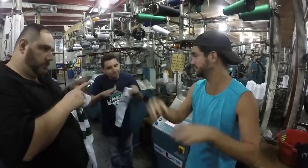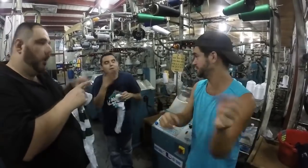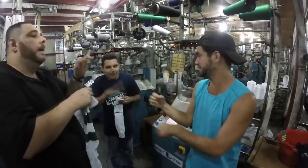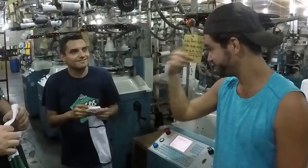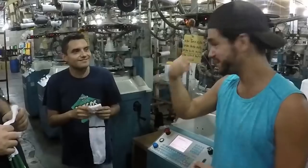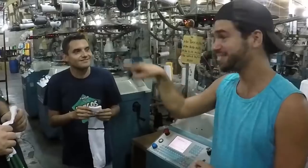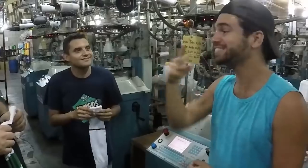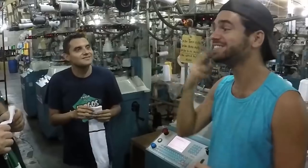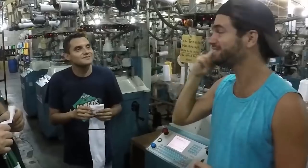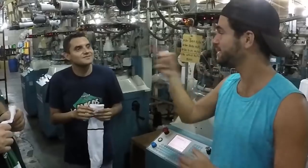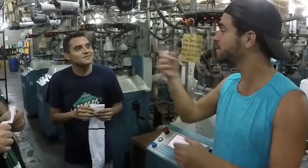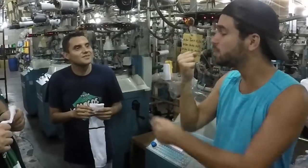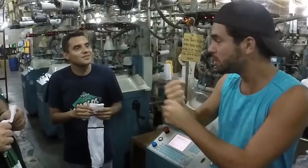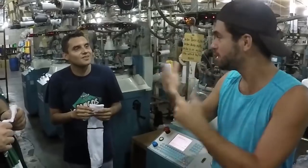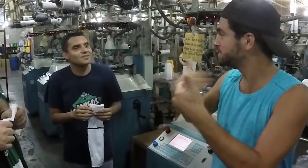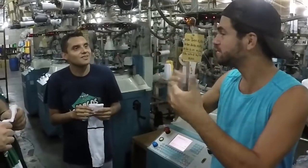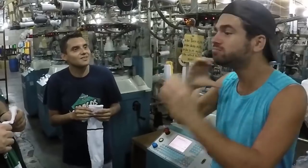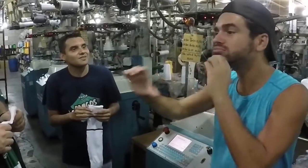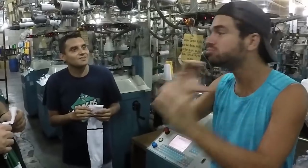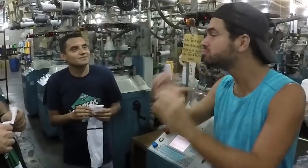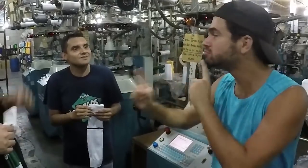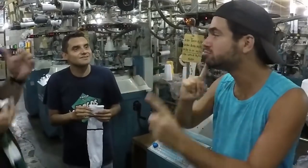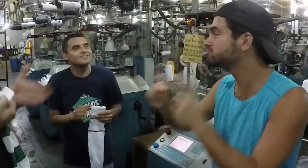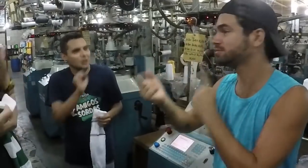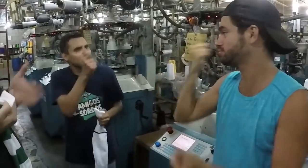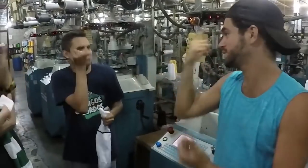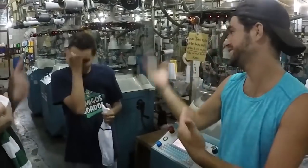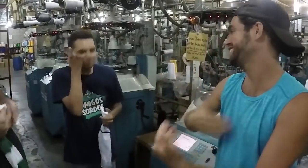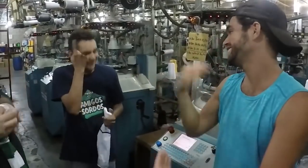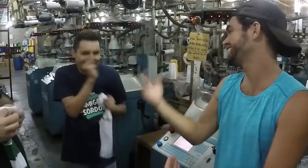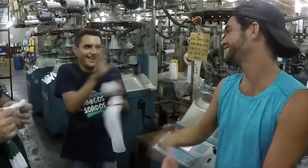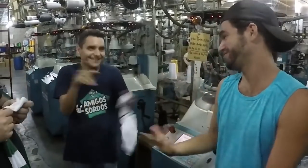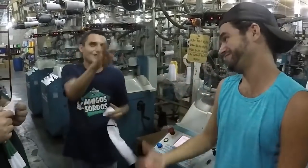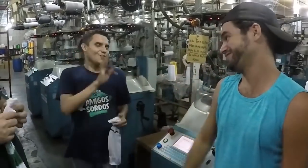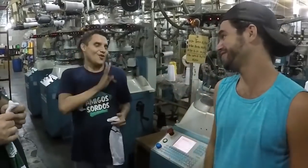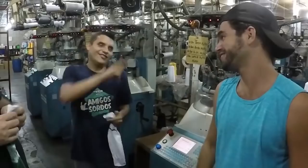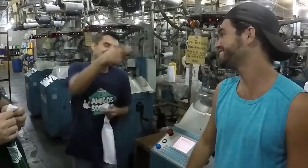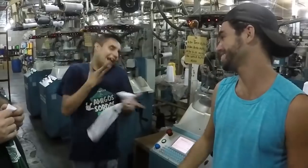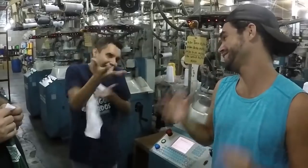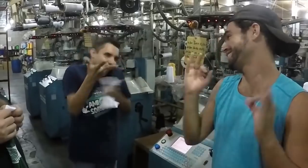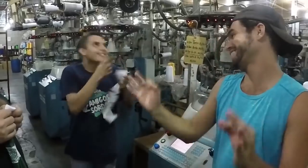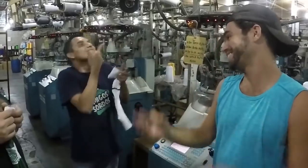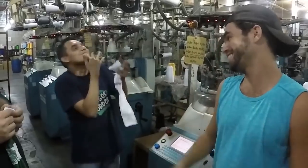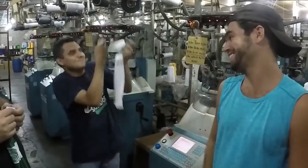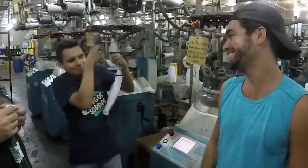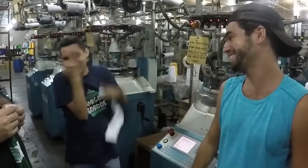Do you feel it's easy to communicate with Deaf workers than hearing? Yes! It's so obvious haha It's so easy to communicate.